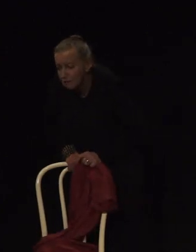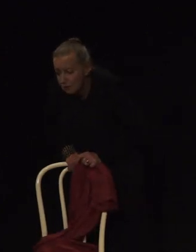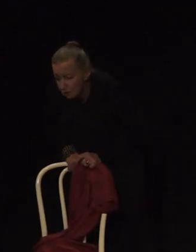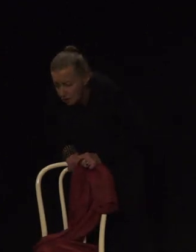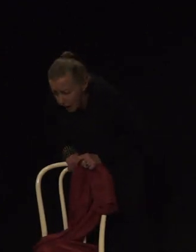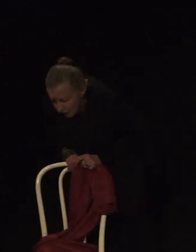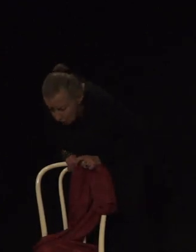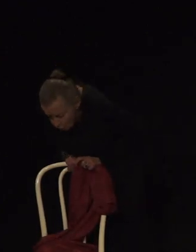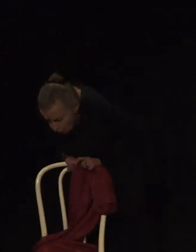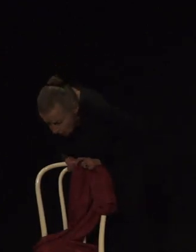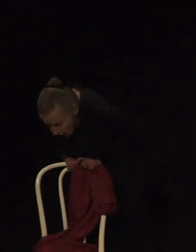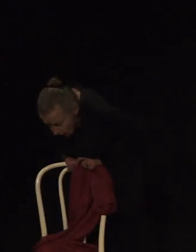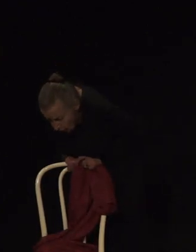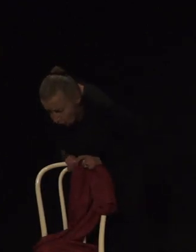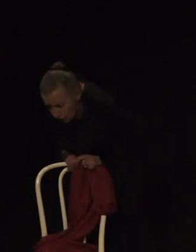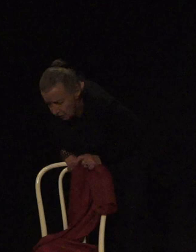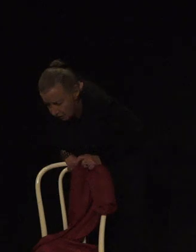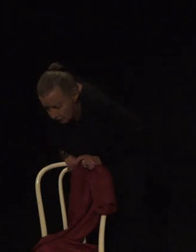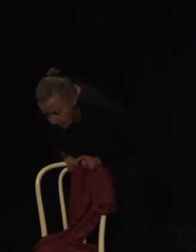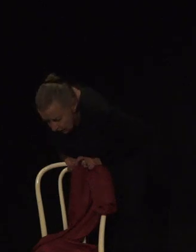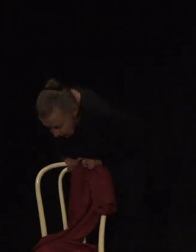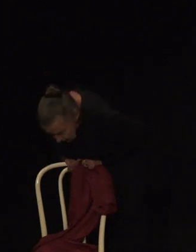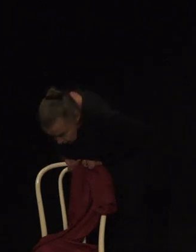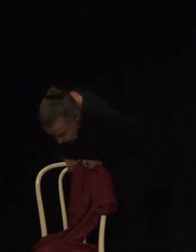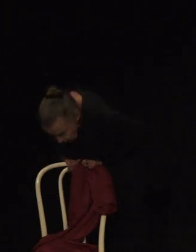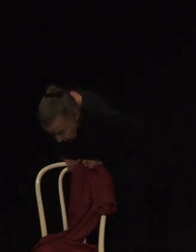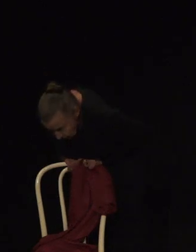The sight of pot and pan, the fire just doused,